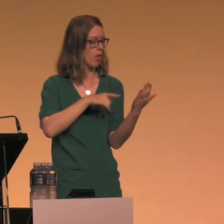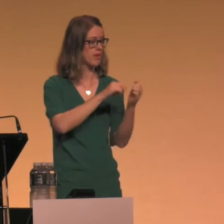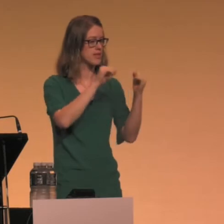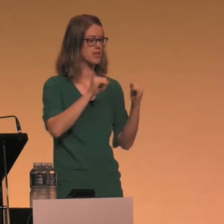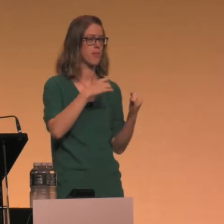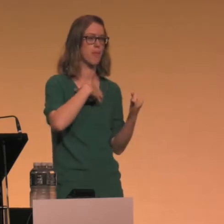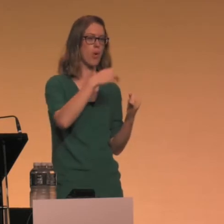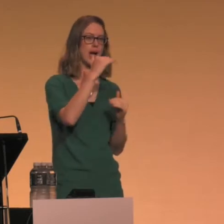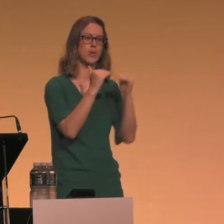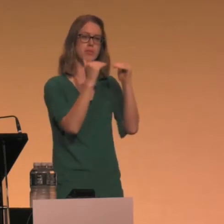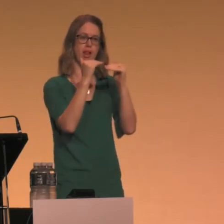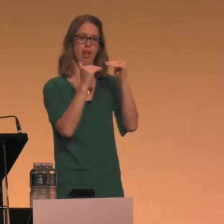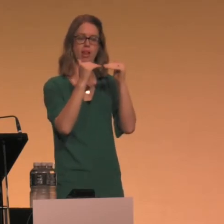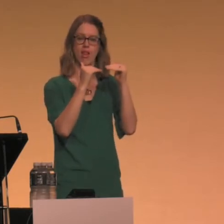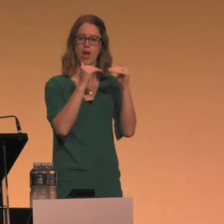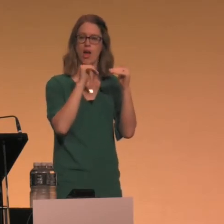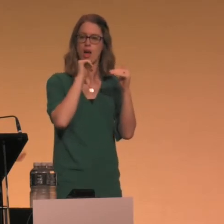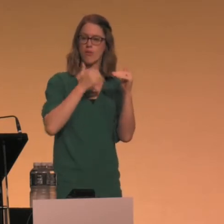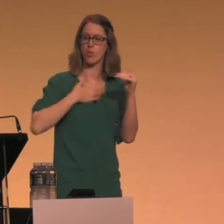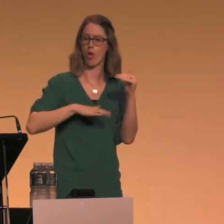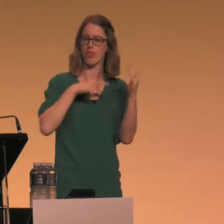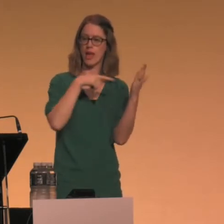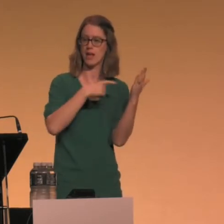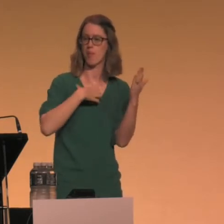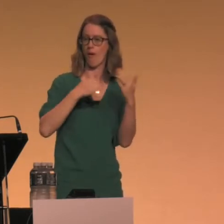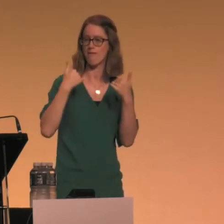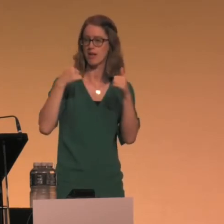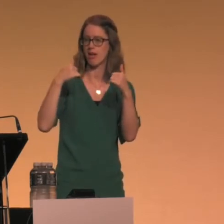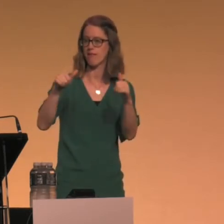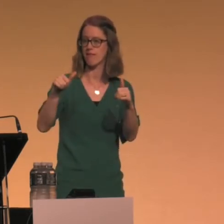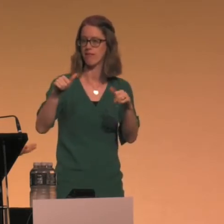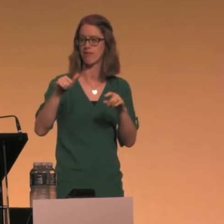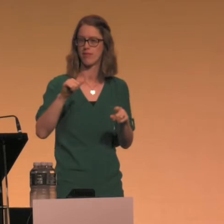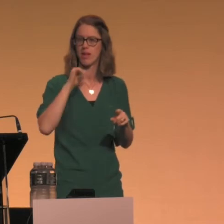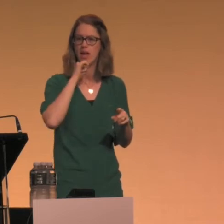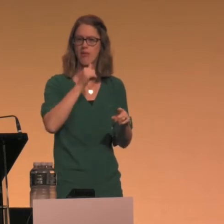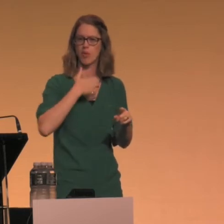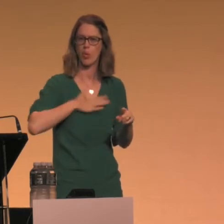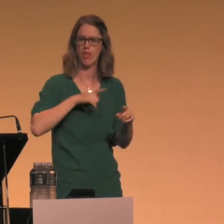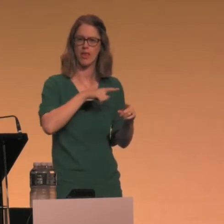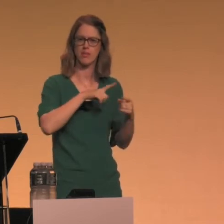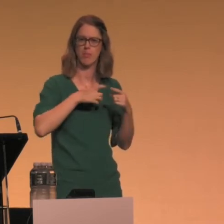equitable, if we want to make it more effective, if we want to make it more sustainable,